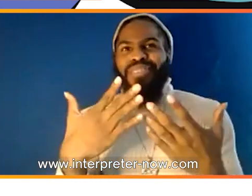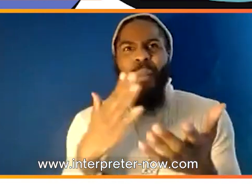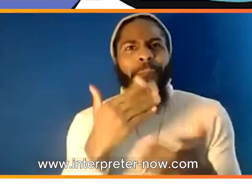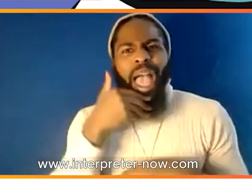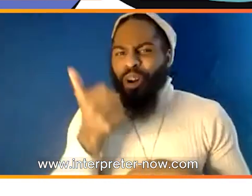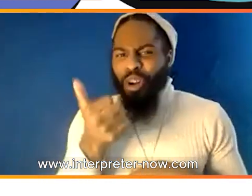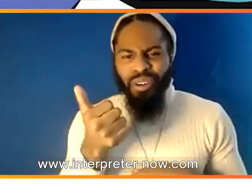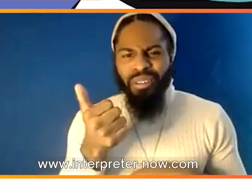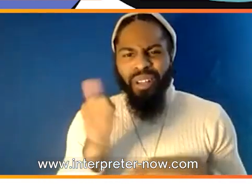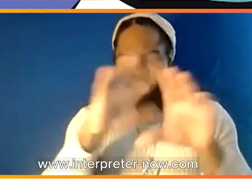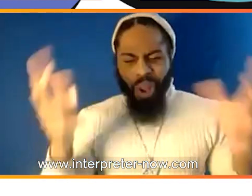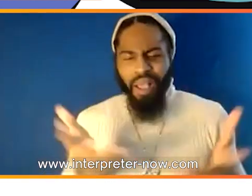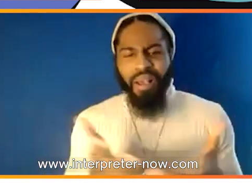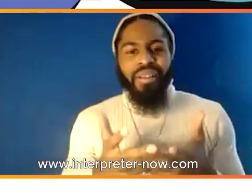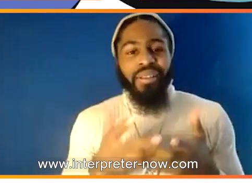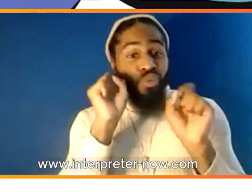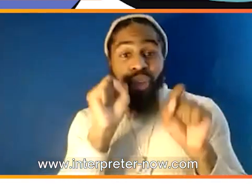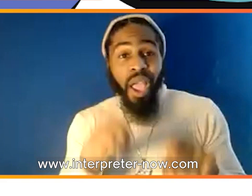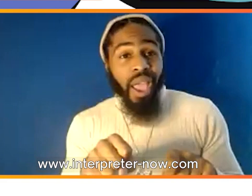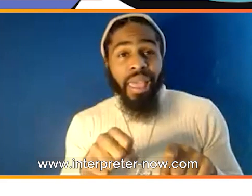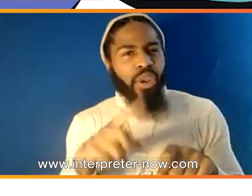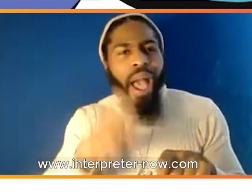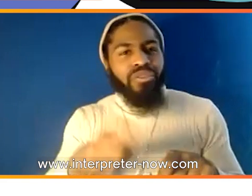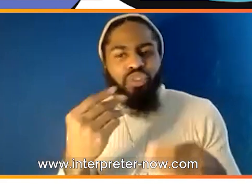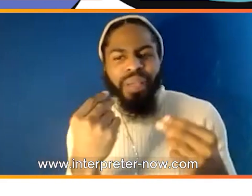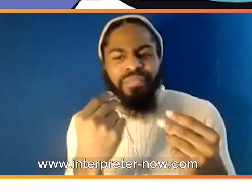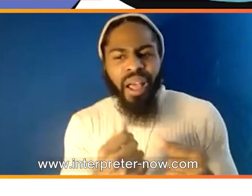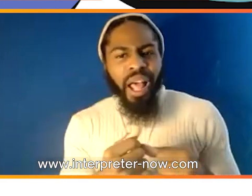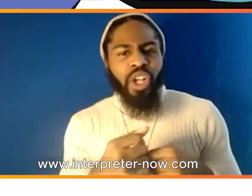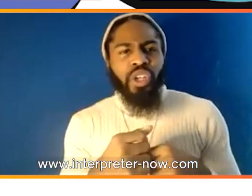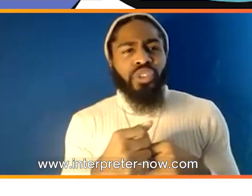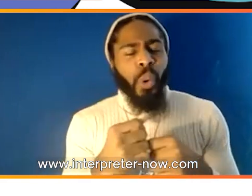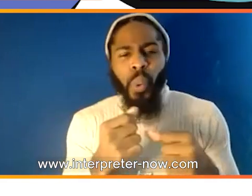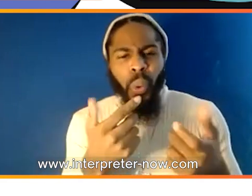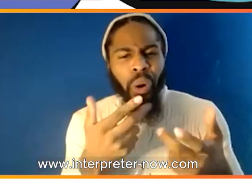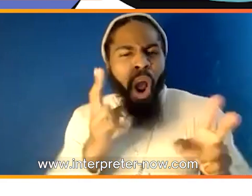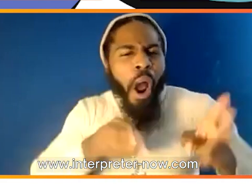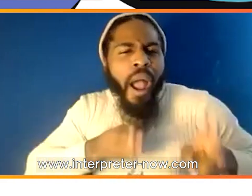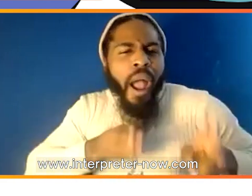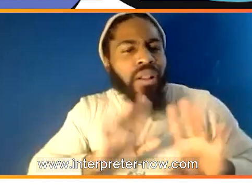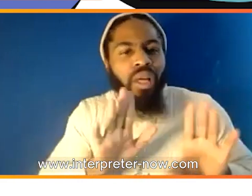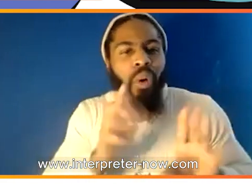pace and learn. Everybody's at a different spot in their learning journey." All of those